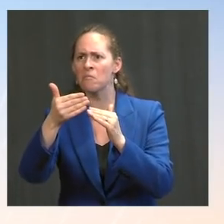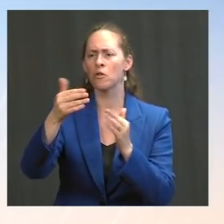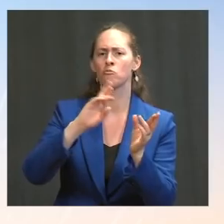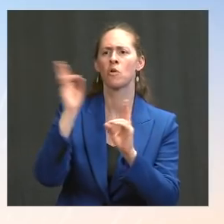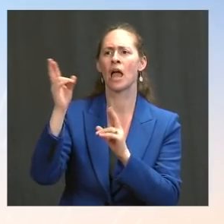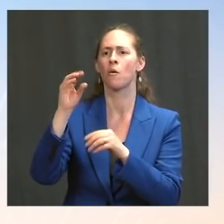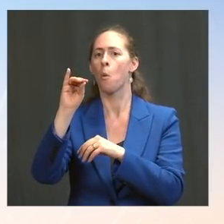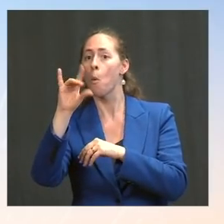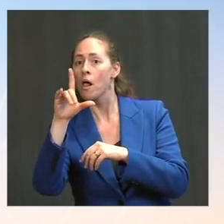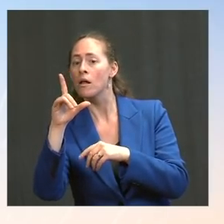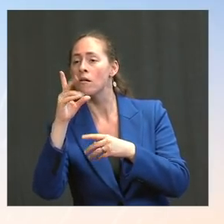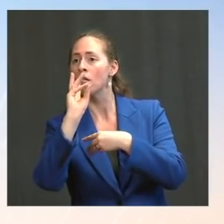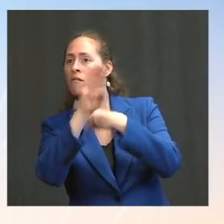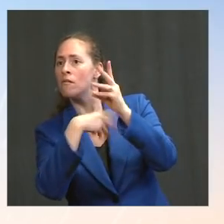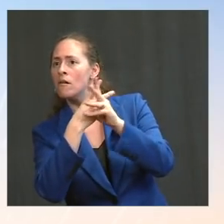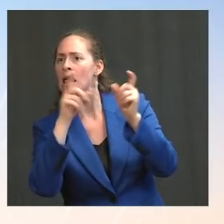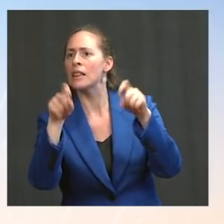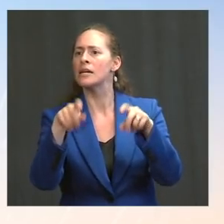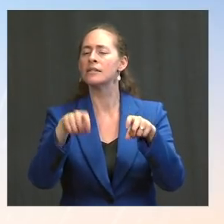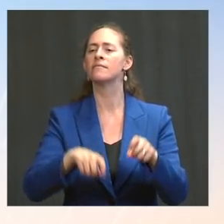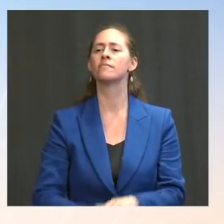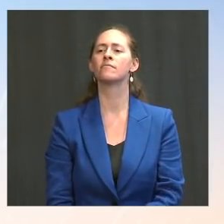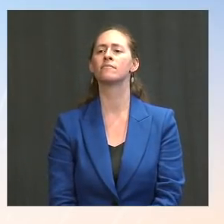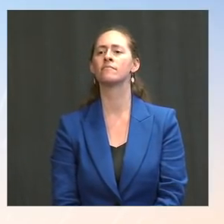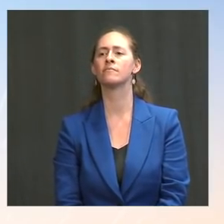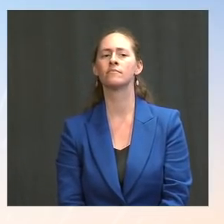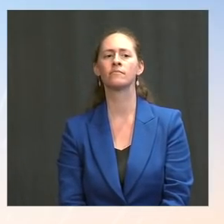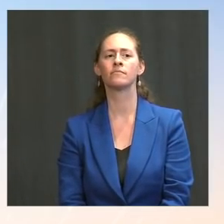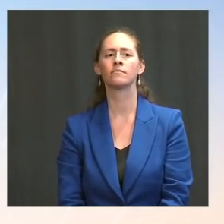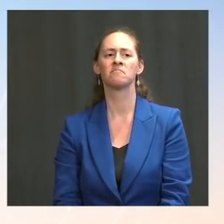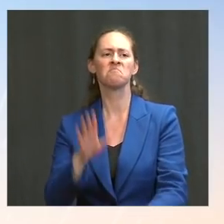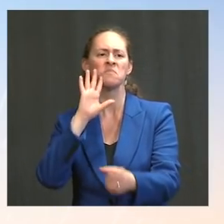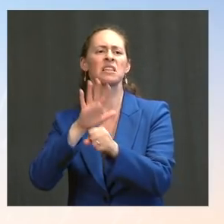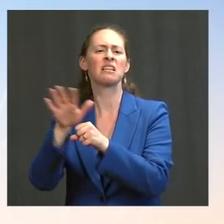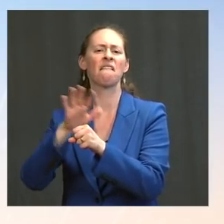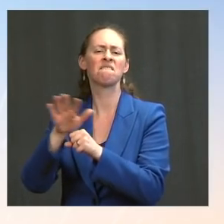to speak to those conversations from here. I do -- I can say that, currently, we expect there